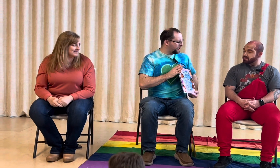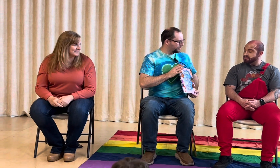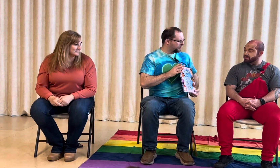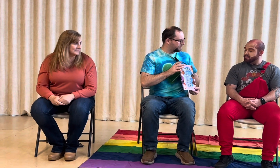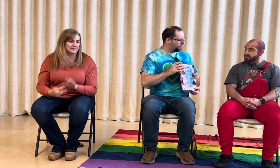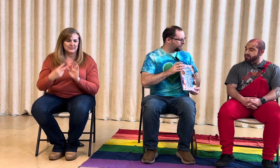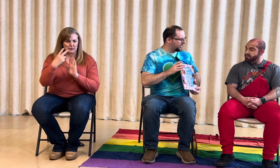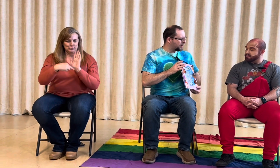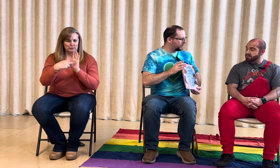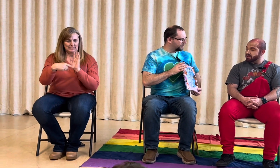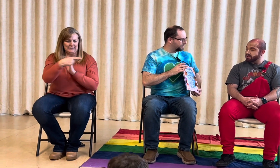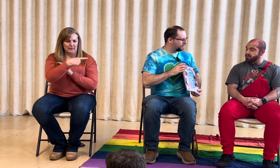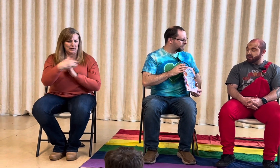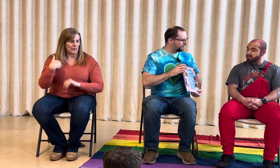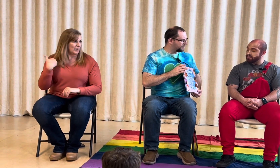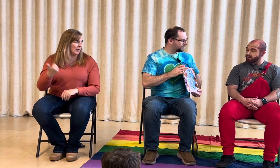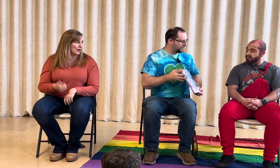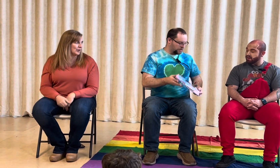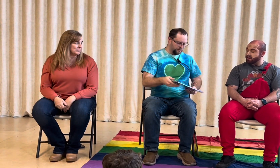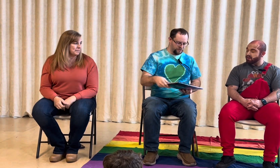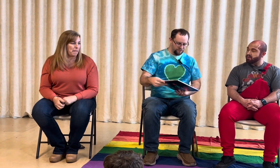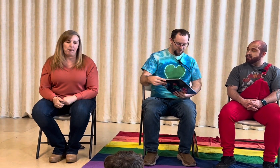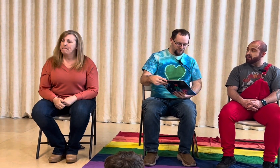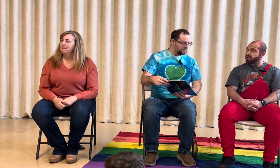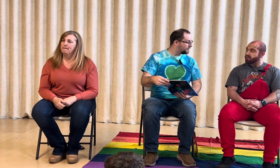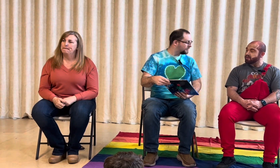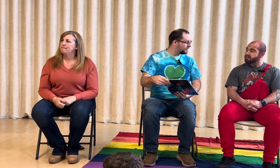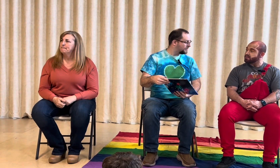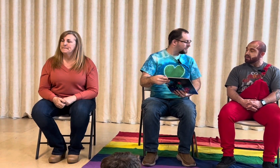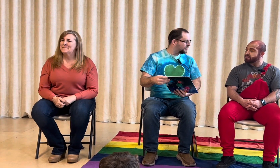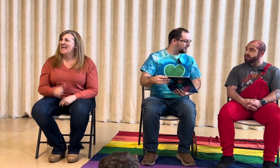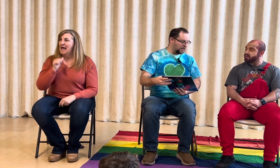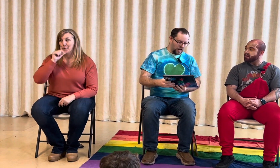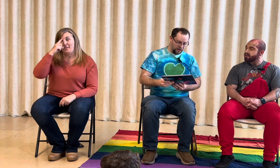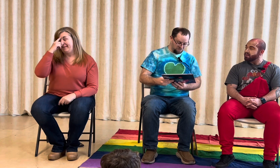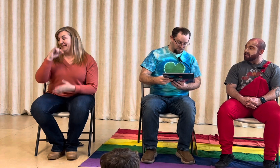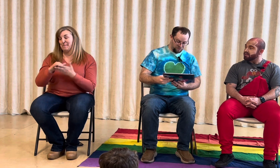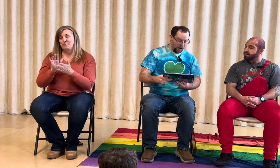when you were younger? BUSTER: No. I don't even know if that book existed when I was younger.